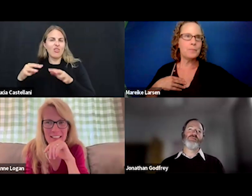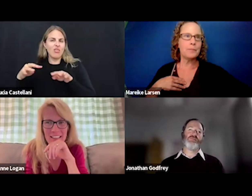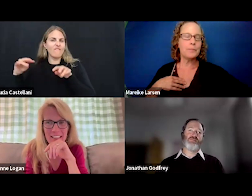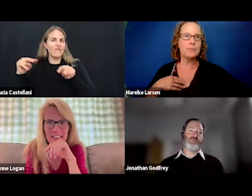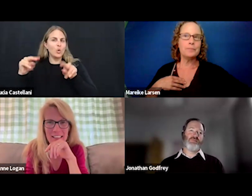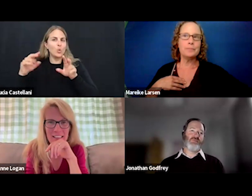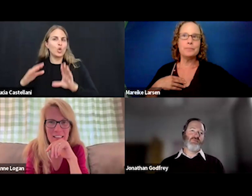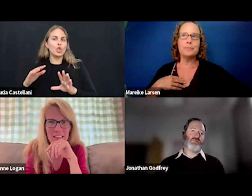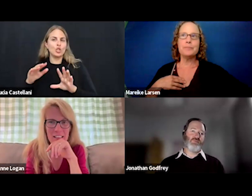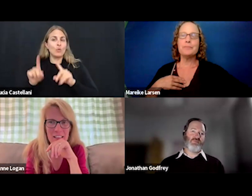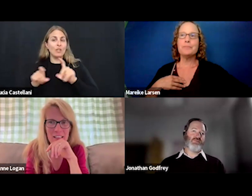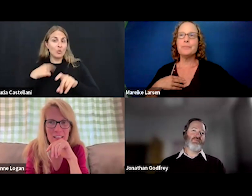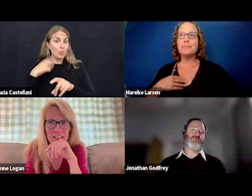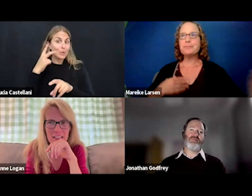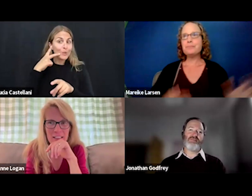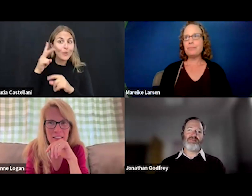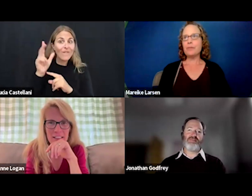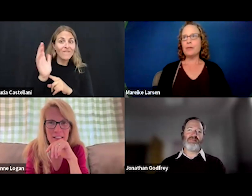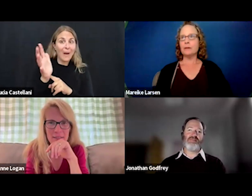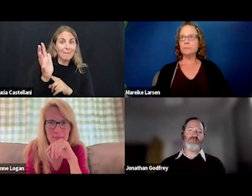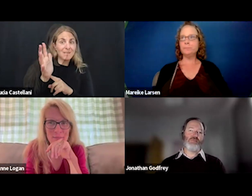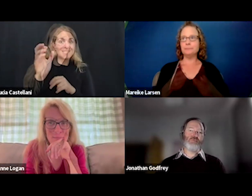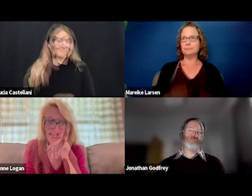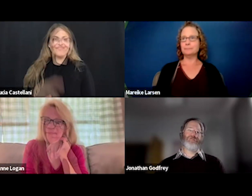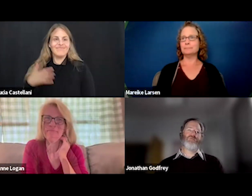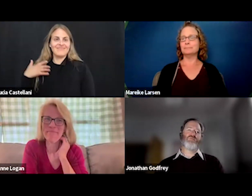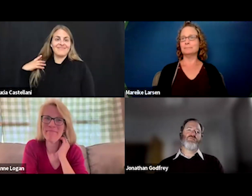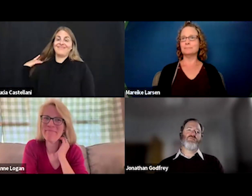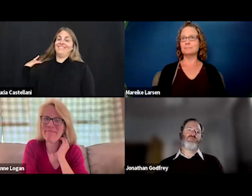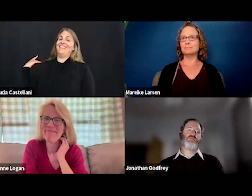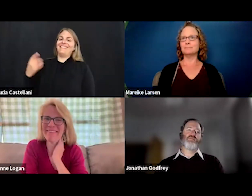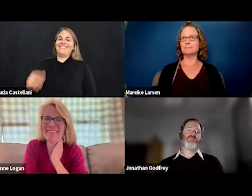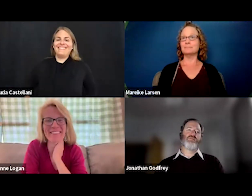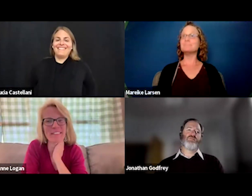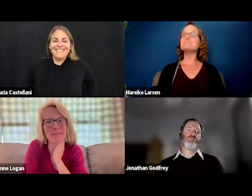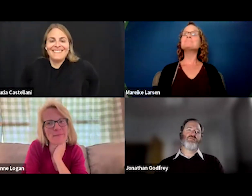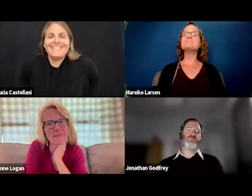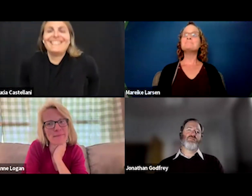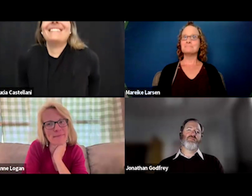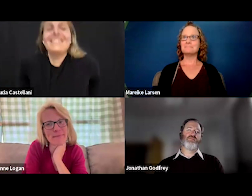I'll see everybody in five. Welcome back, everybody.